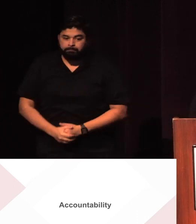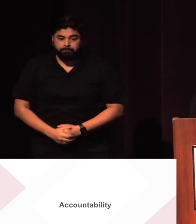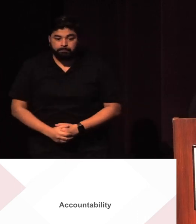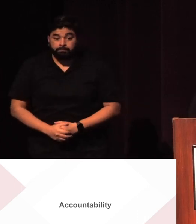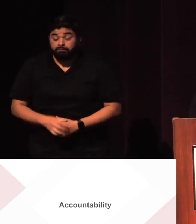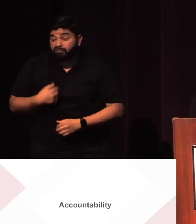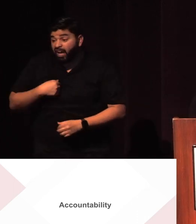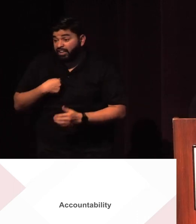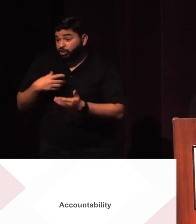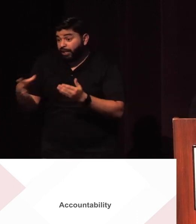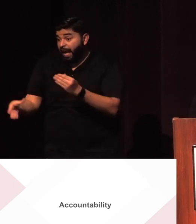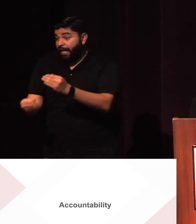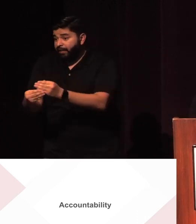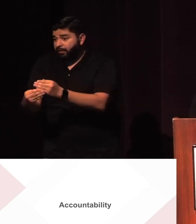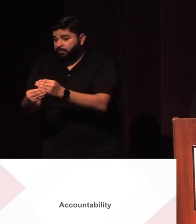as personal effectiveness.